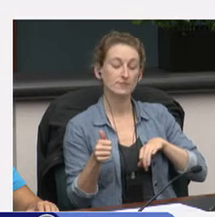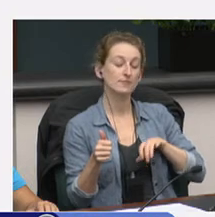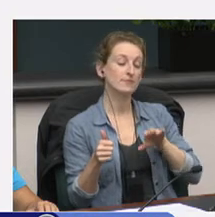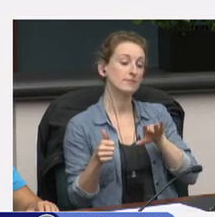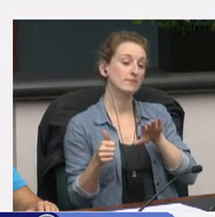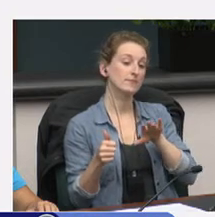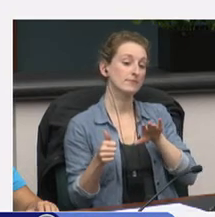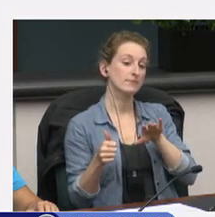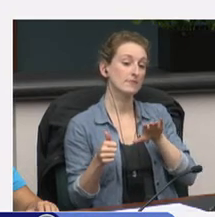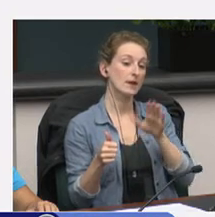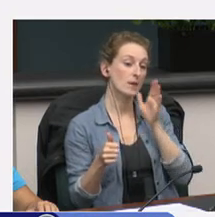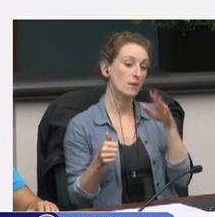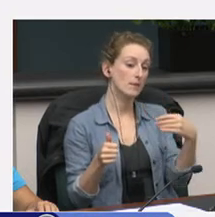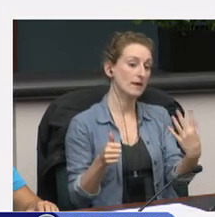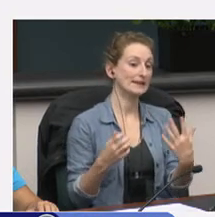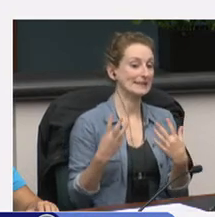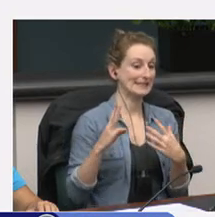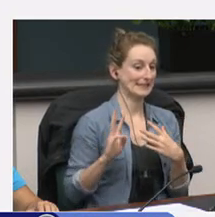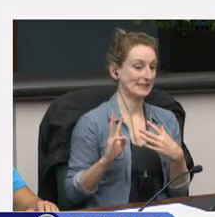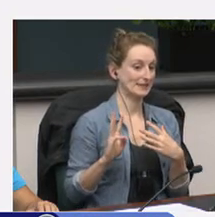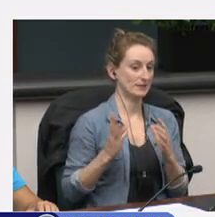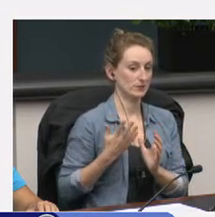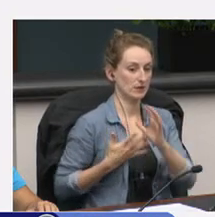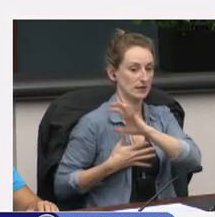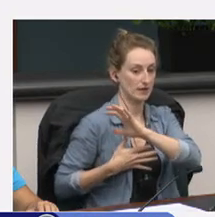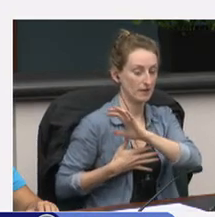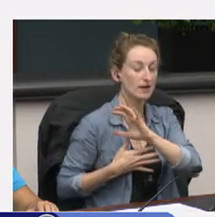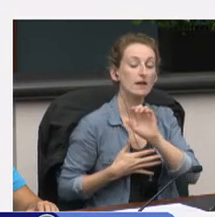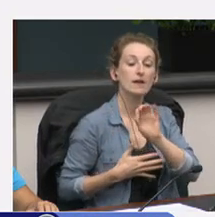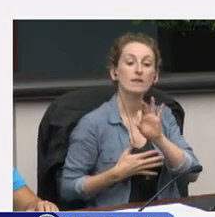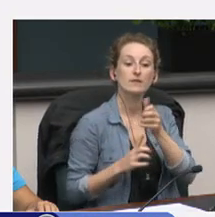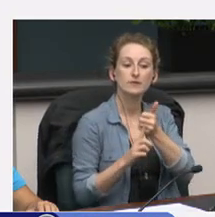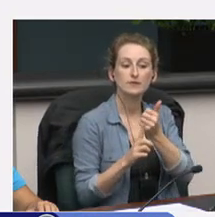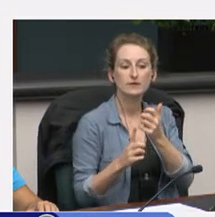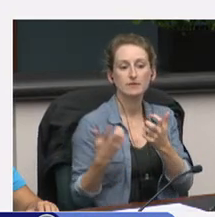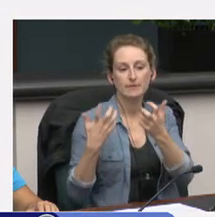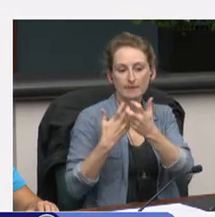choose to meet four of those criteria you know such as solar panels and other